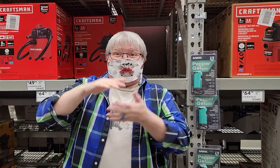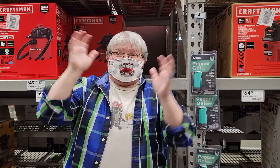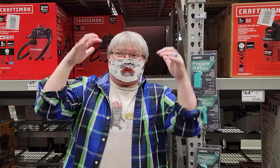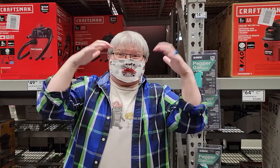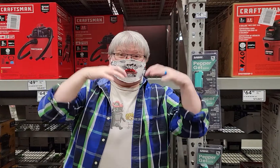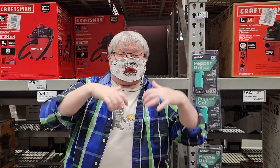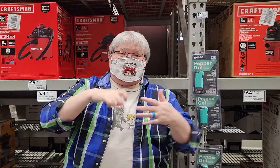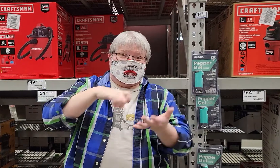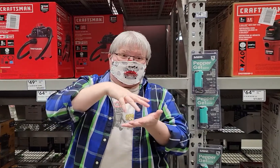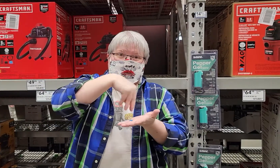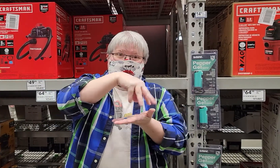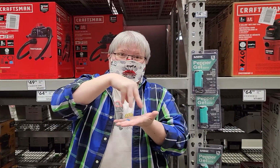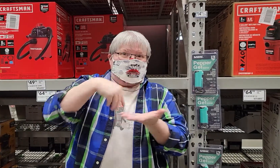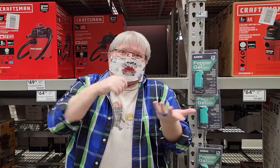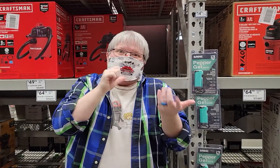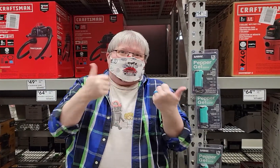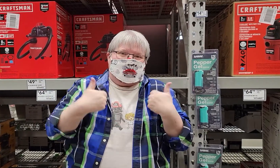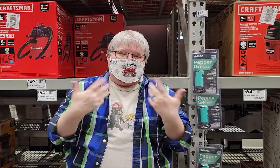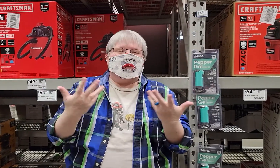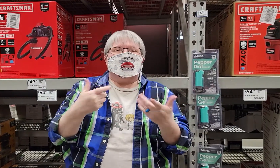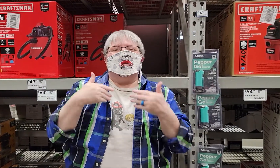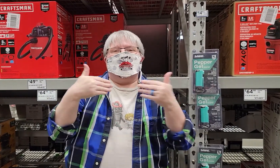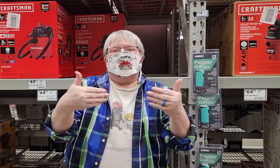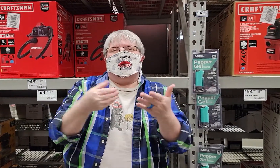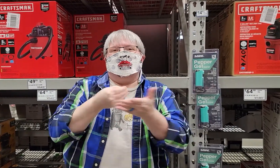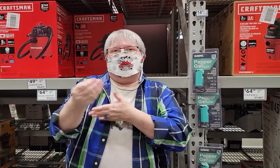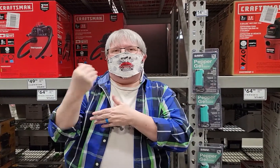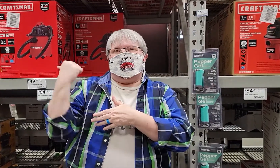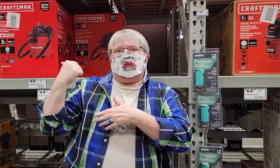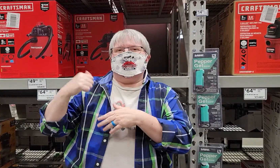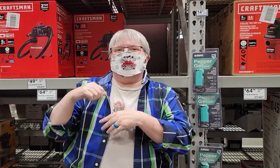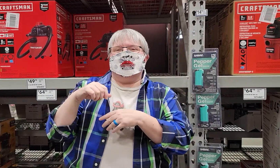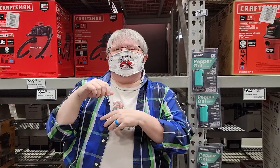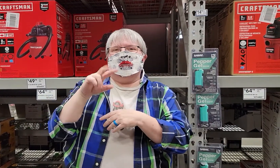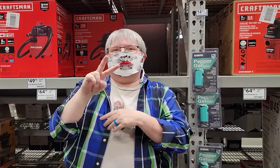up all that debris, so I need a vacuum. I don't have one. So I'm going to go ahead and buy this